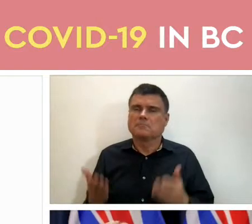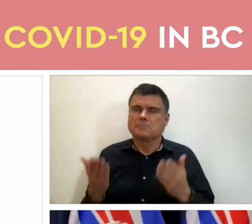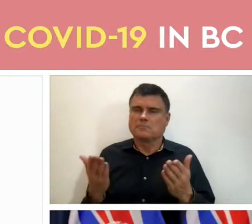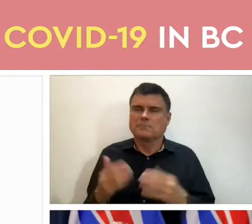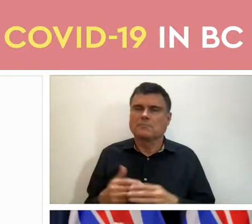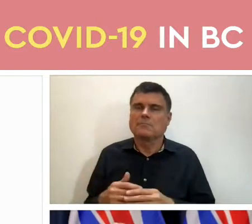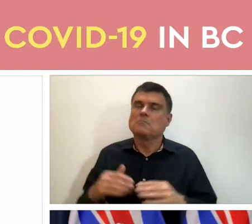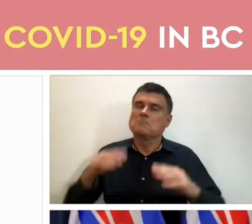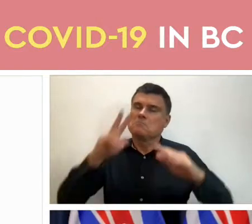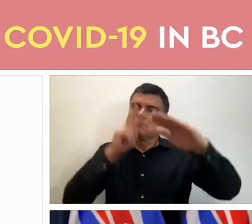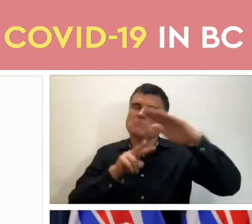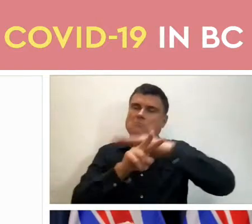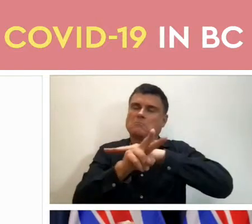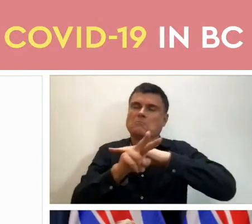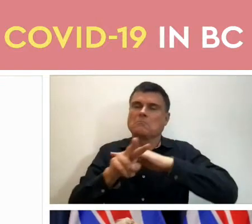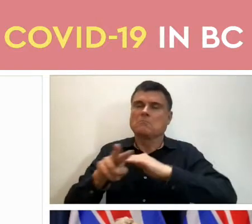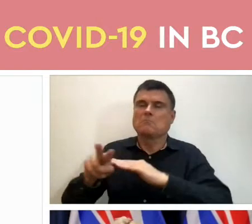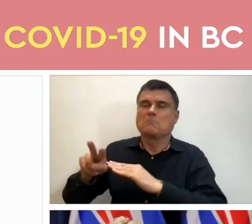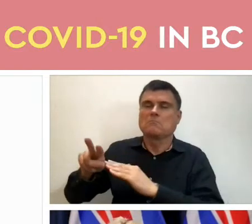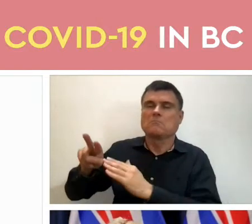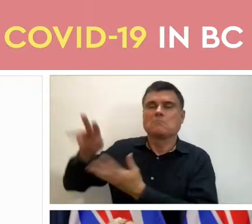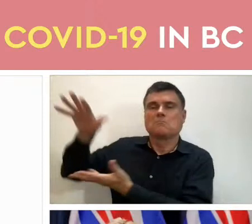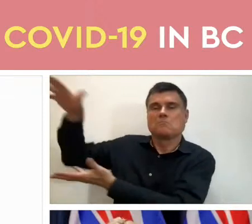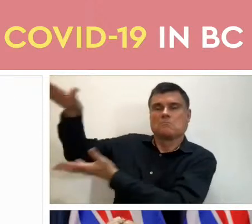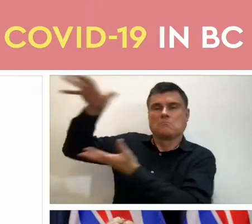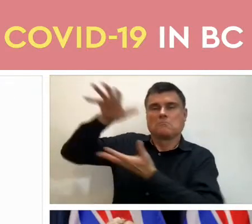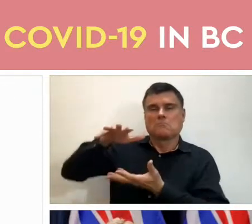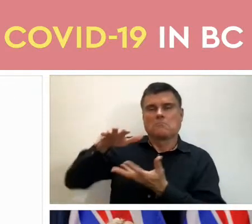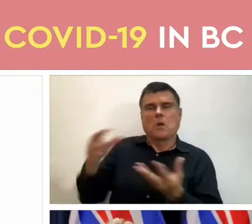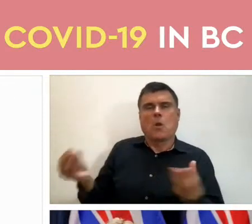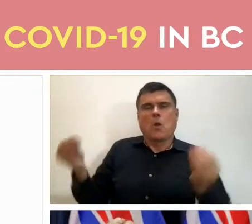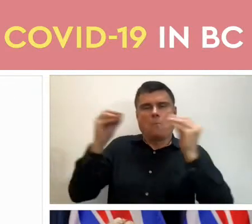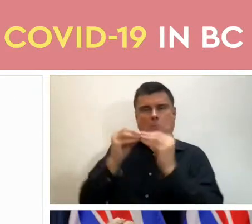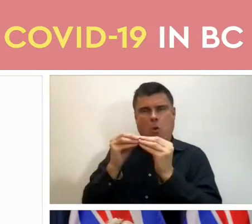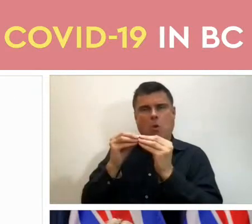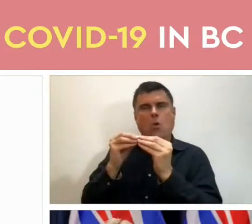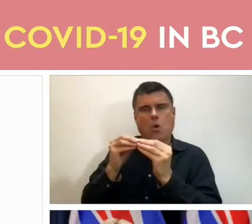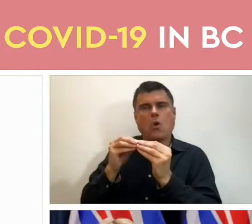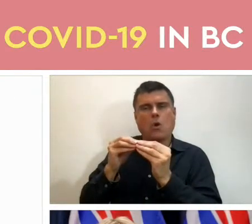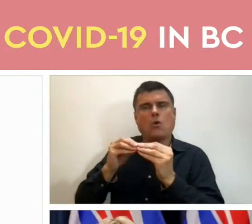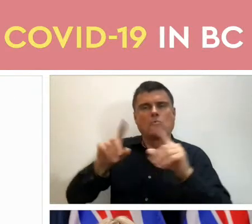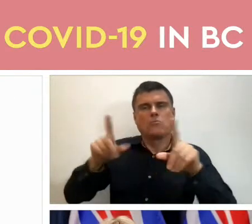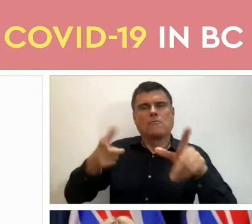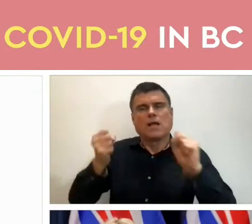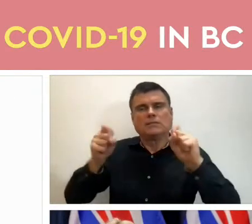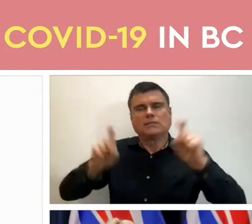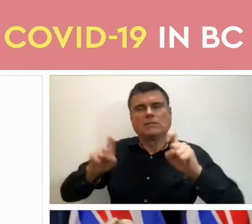We are expecting a delivery from Canada of 200,000 pan bio rapid tests.